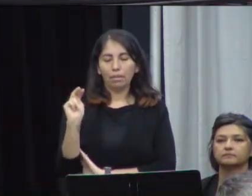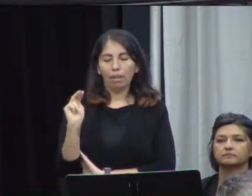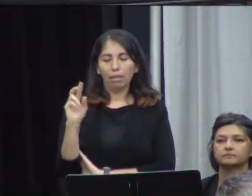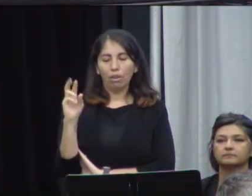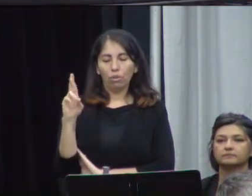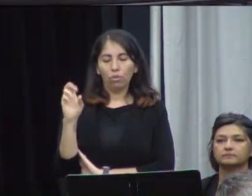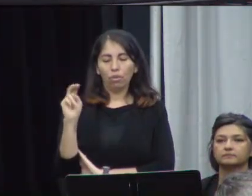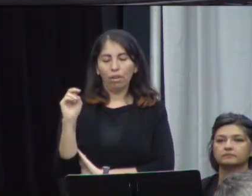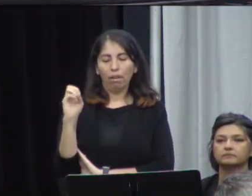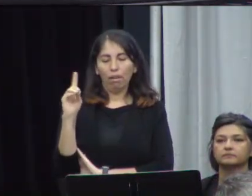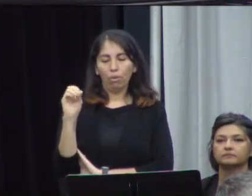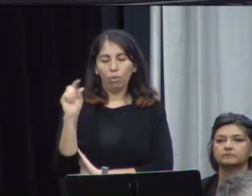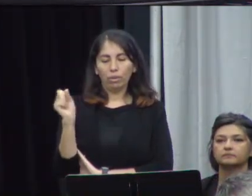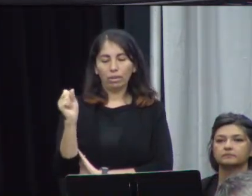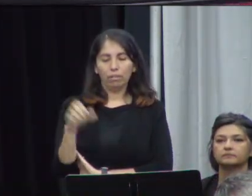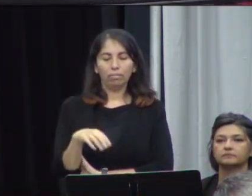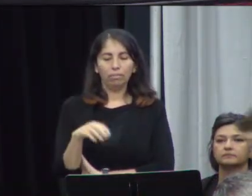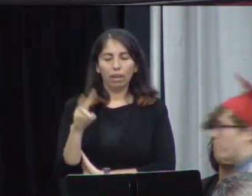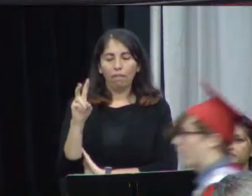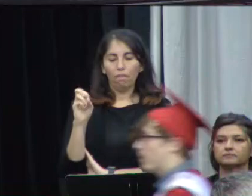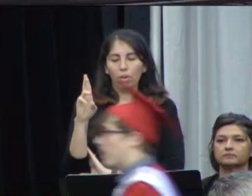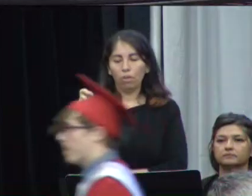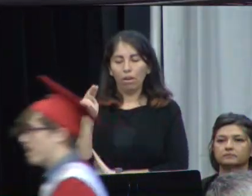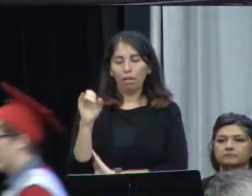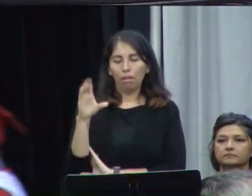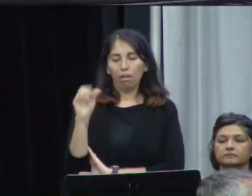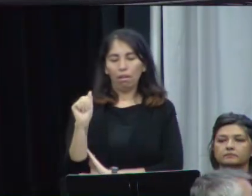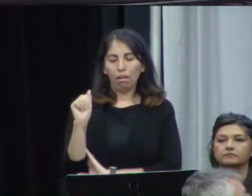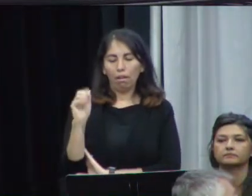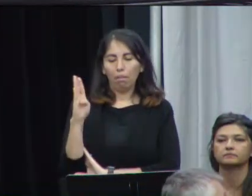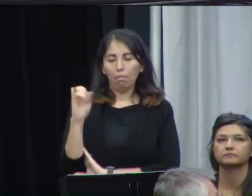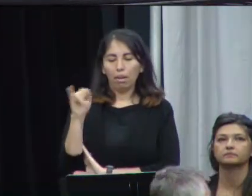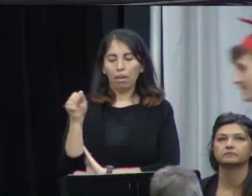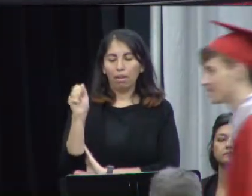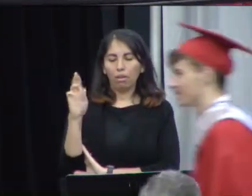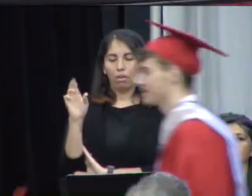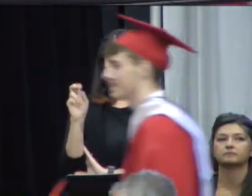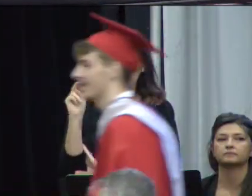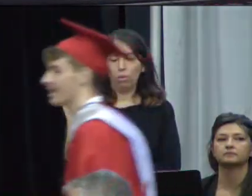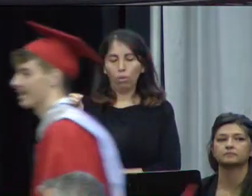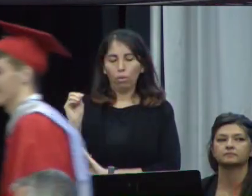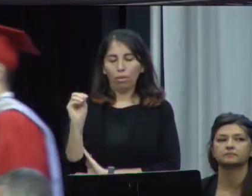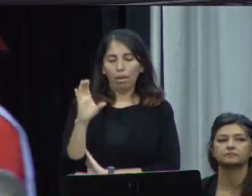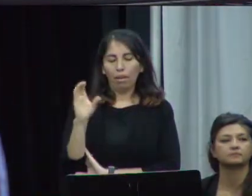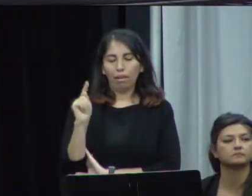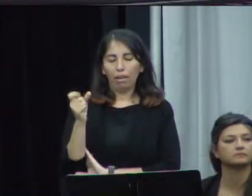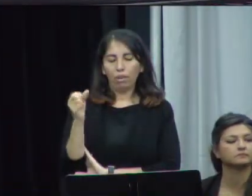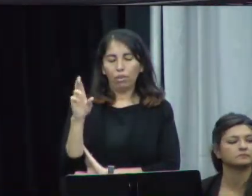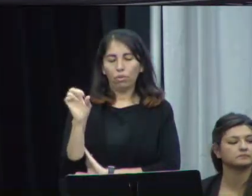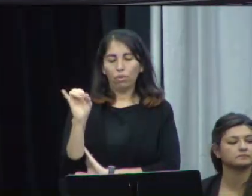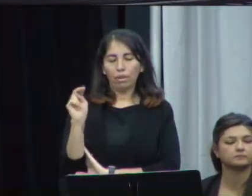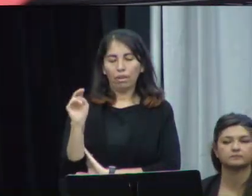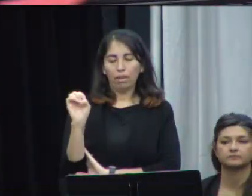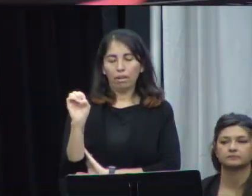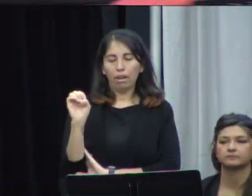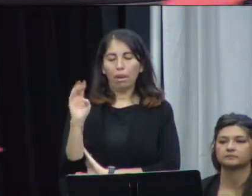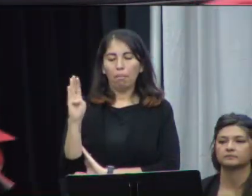(audience applauds) Veronica Barajano. (audience applauds) Catherine Banali. (audience applauds)